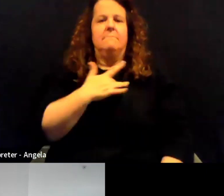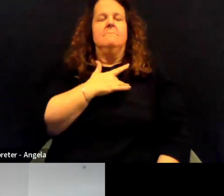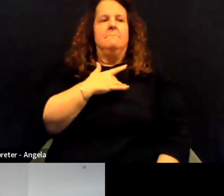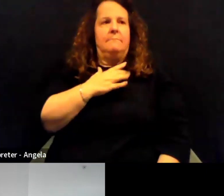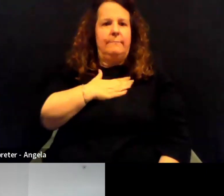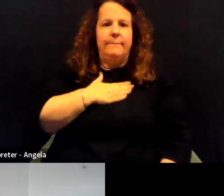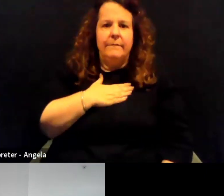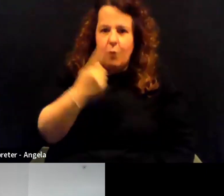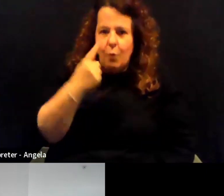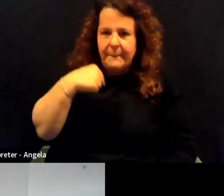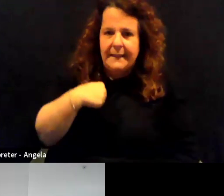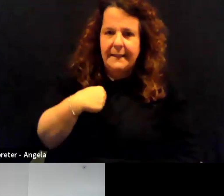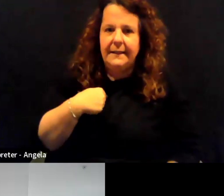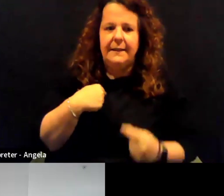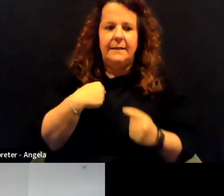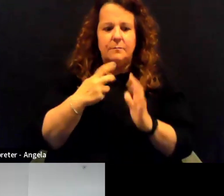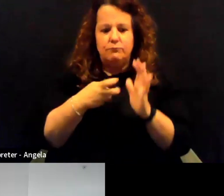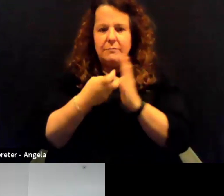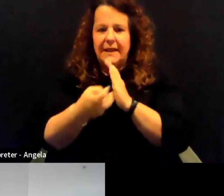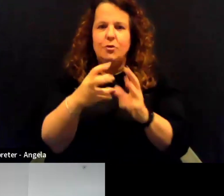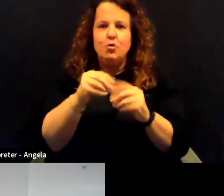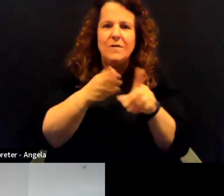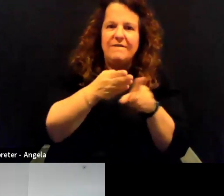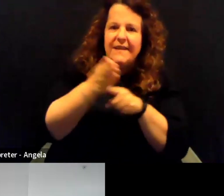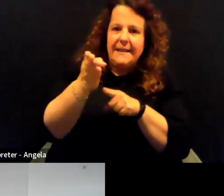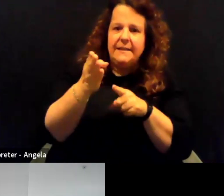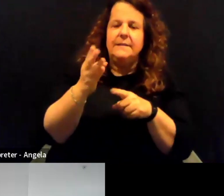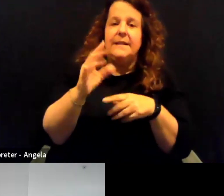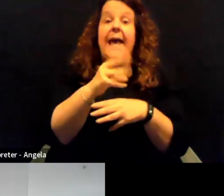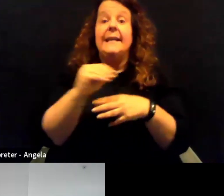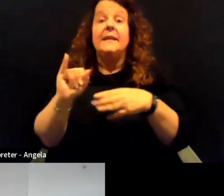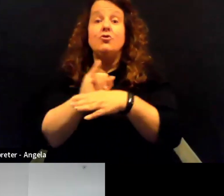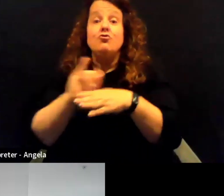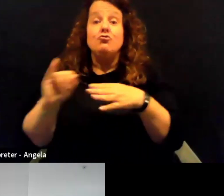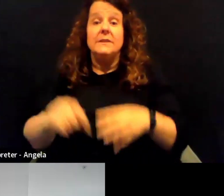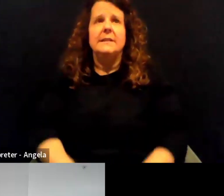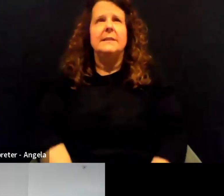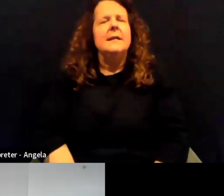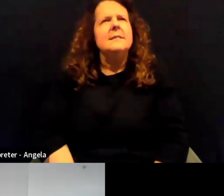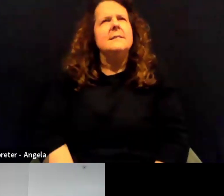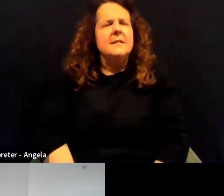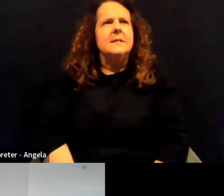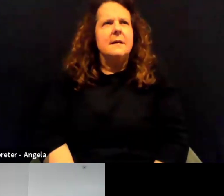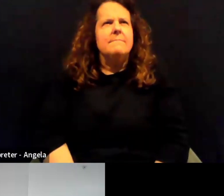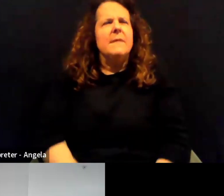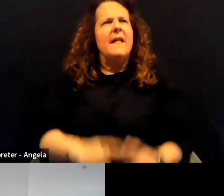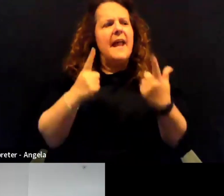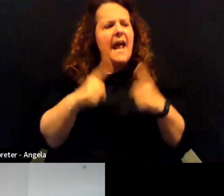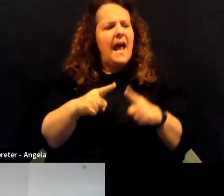me coming into this field and industry. So it really started for me in 2010